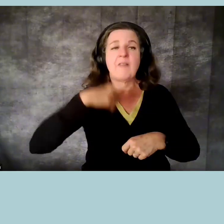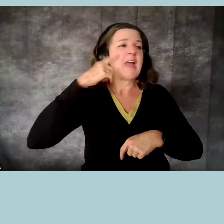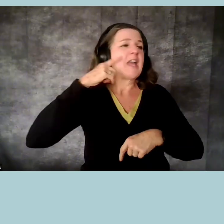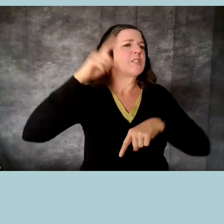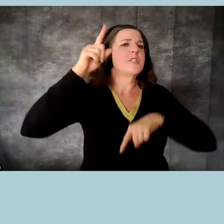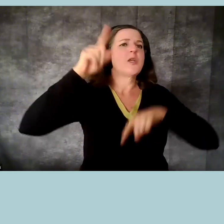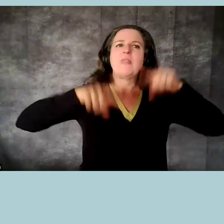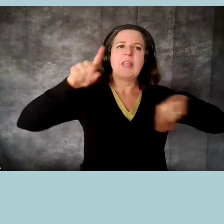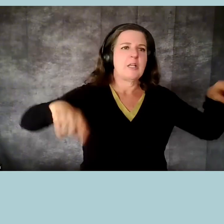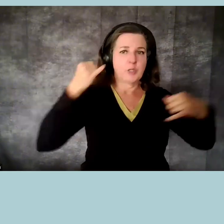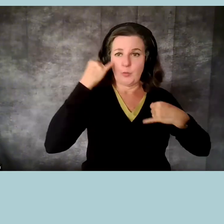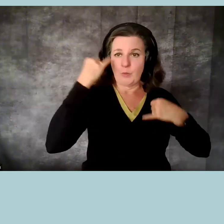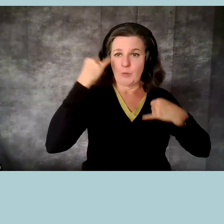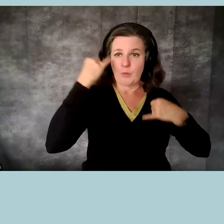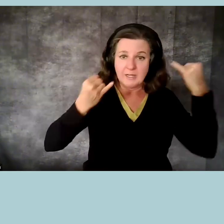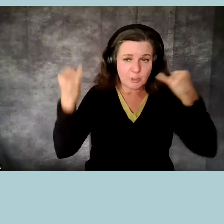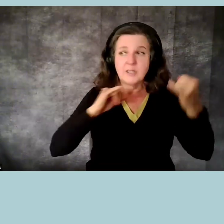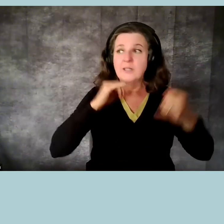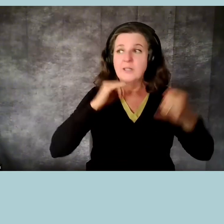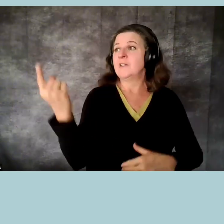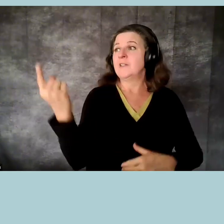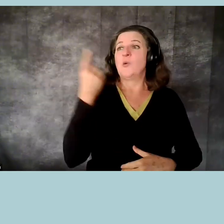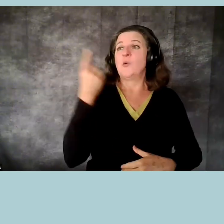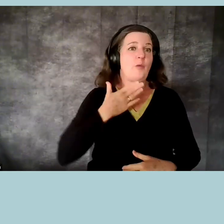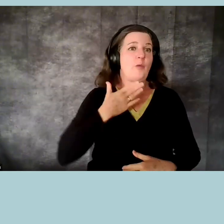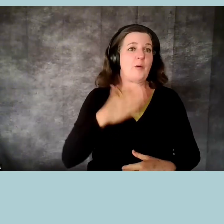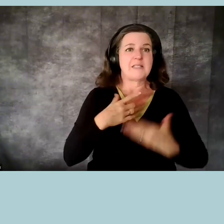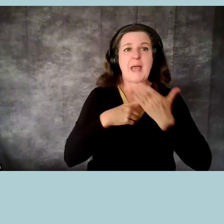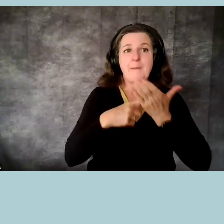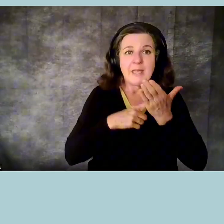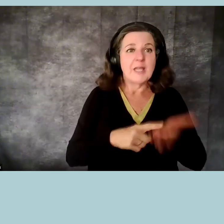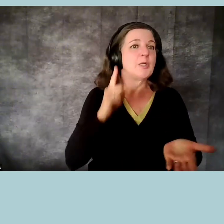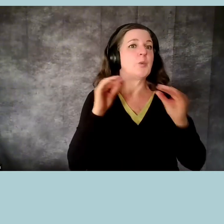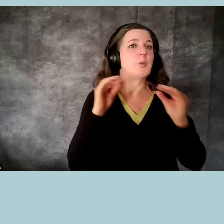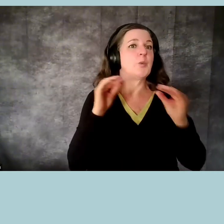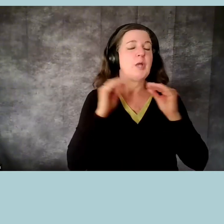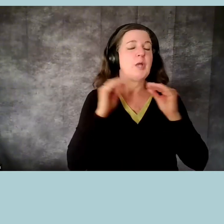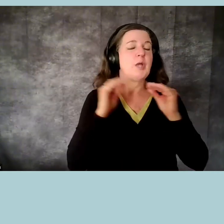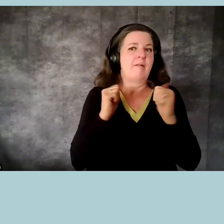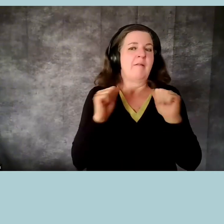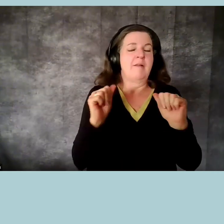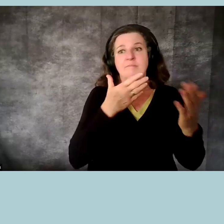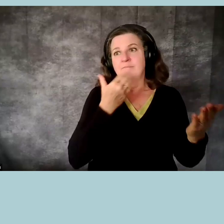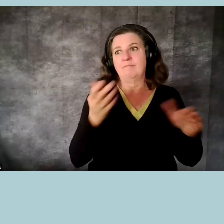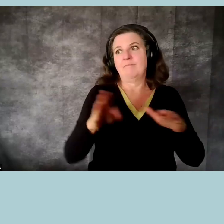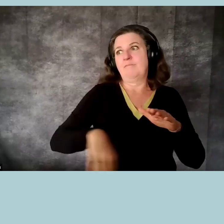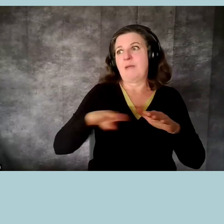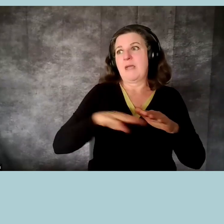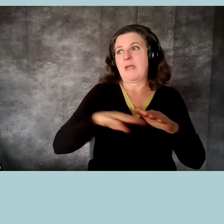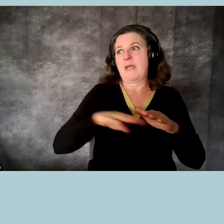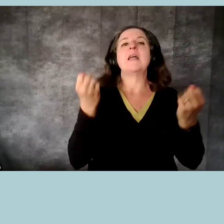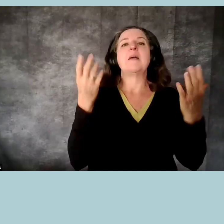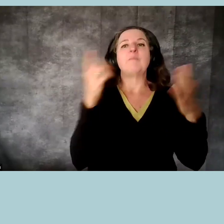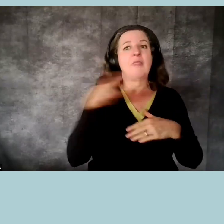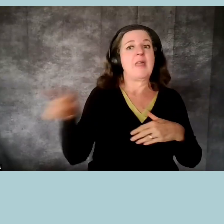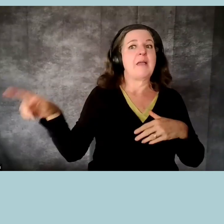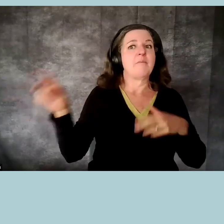We're always happy to discuss and hear more. But yeah, trying basically, I think with many of these issues, we're taking a kitchen sink approach.